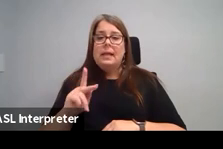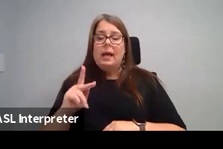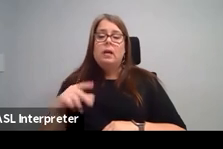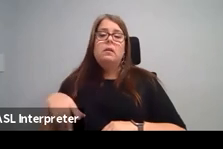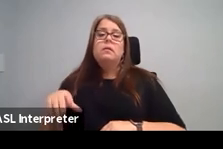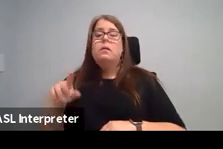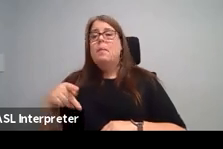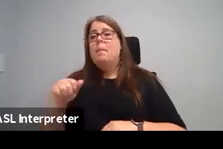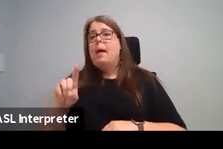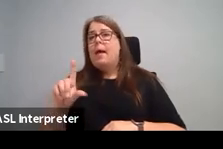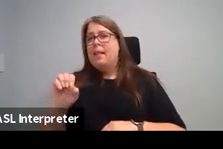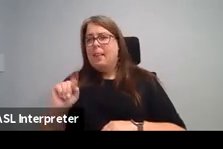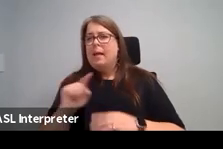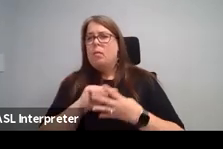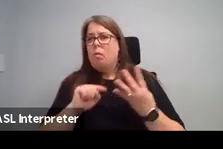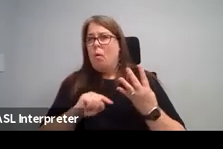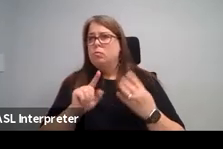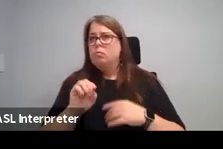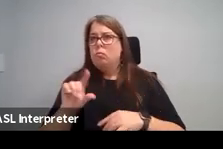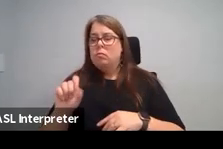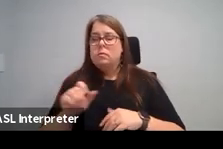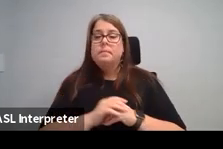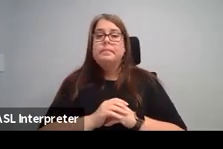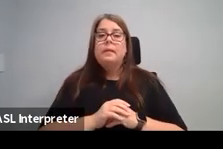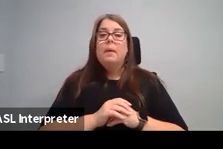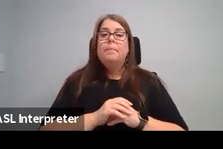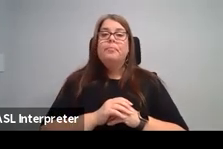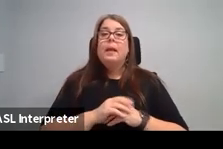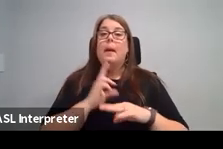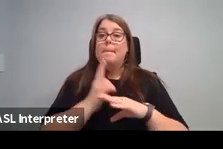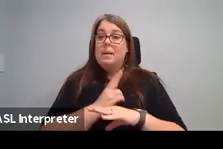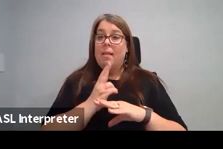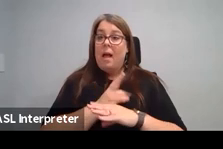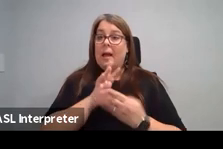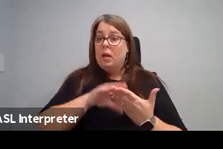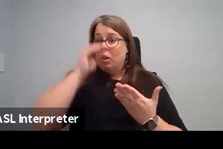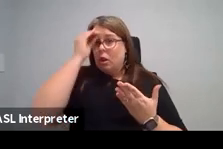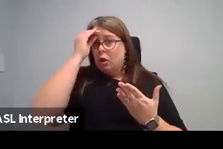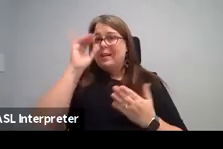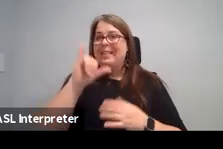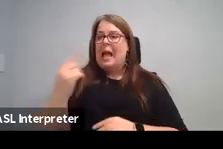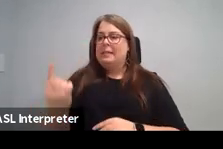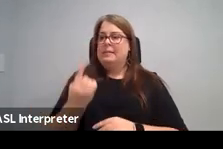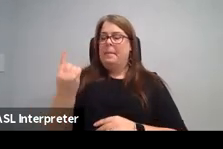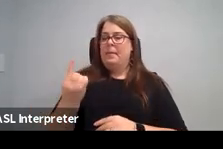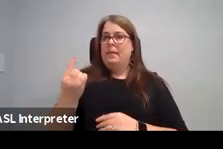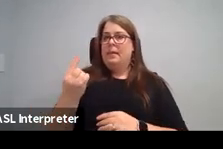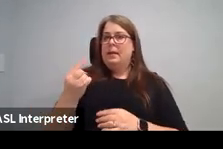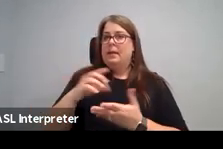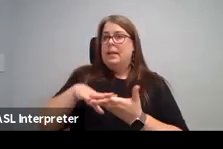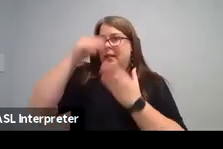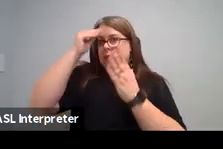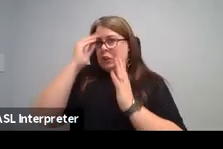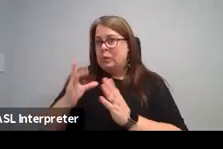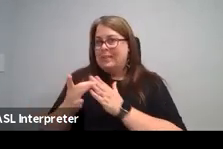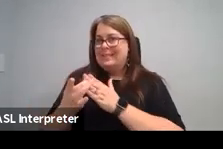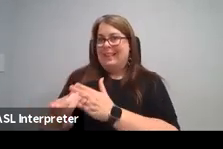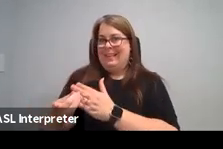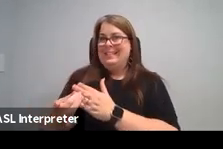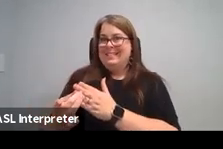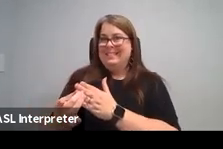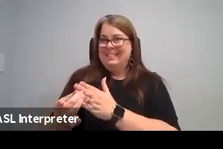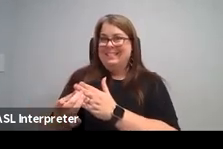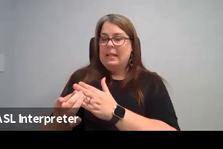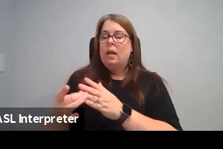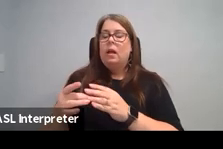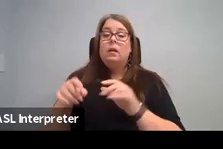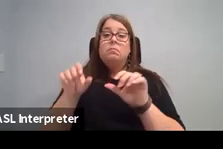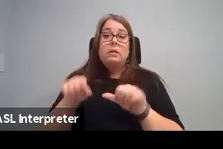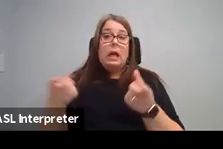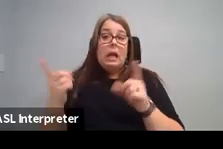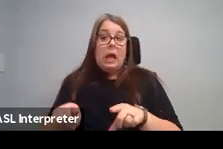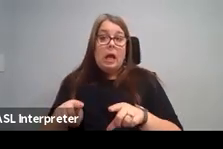Allison Frenzel : Next slide please. So apply learning is is something that the students drive. And again, this can be accomplished both asynchronously or asynchronously.